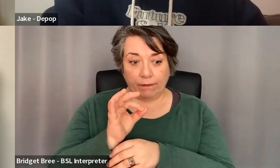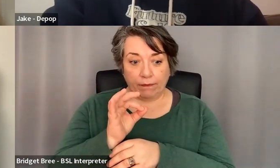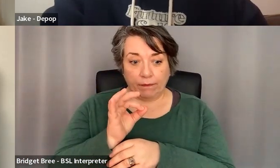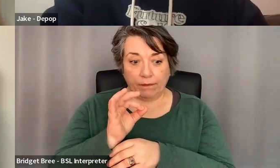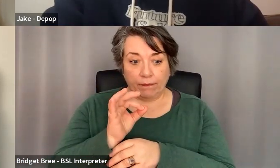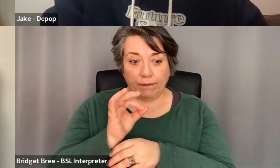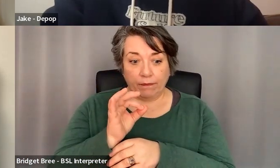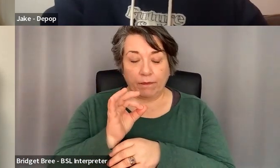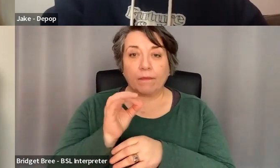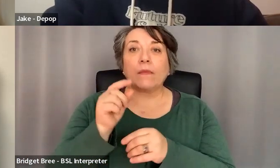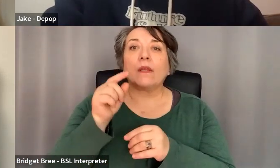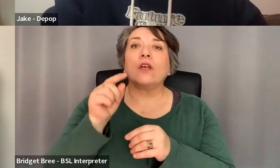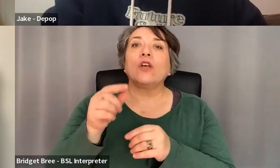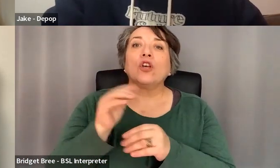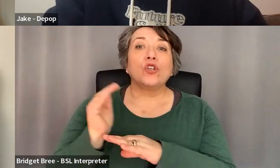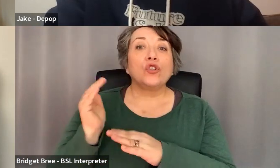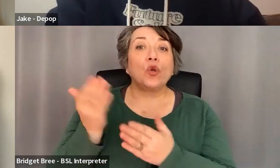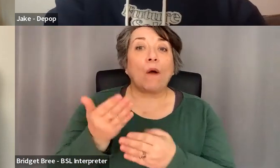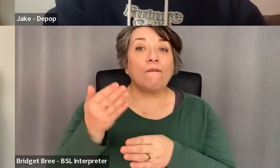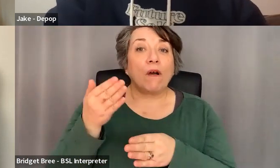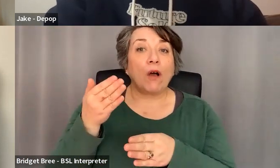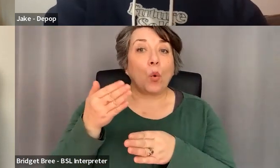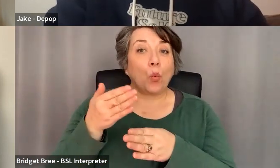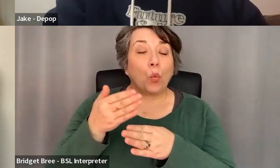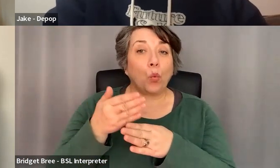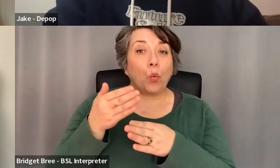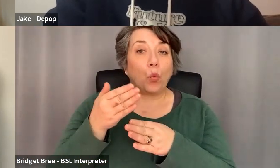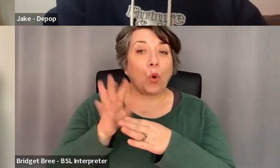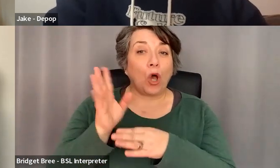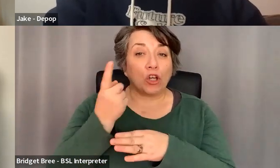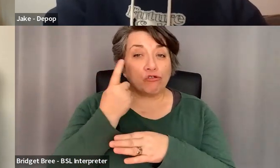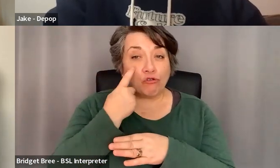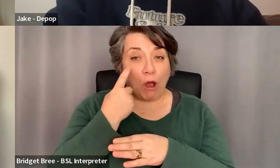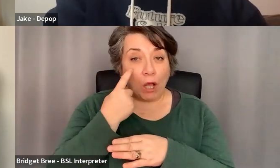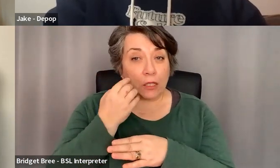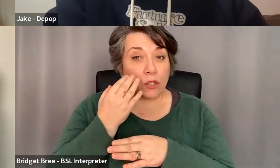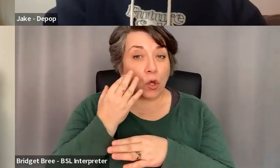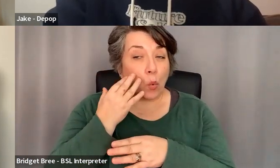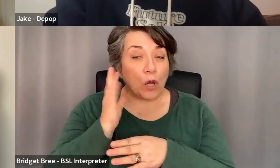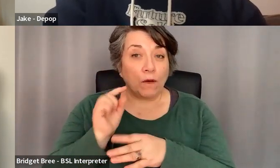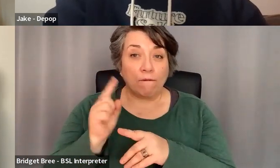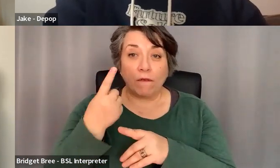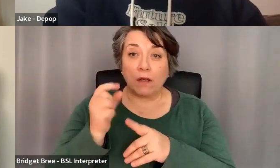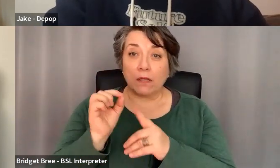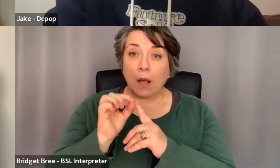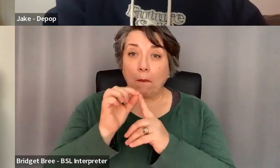Do you offer work trials rather than interviews when you're first applying to the company? Holy said career experience, do you offer work trials rather an